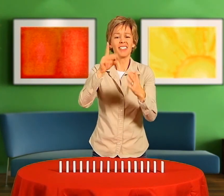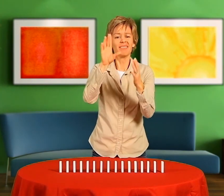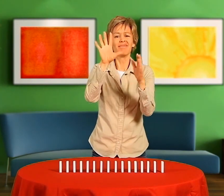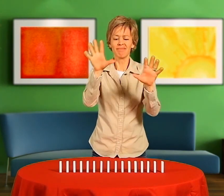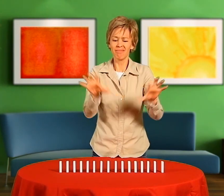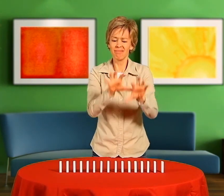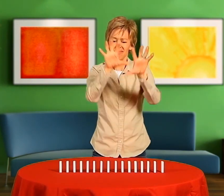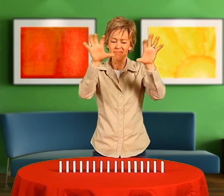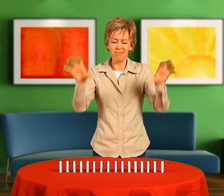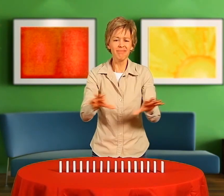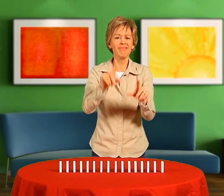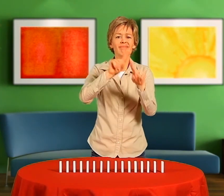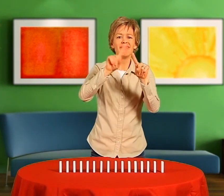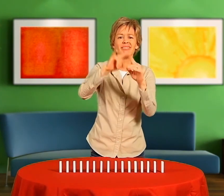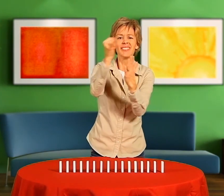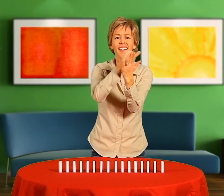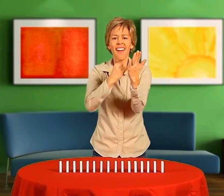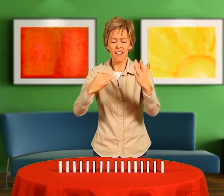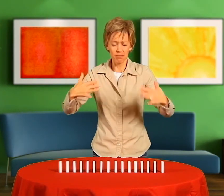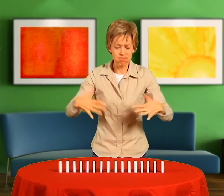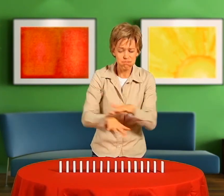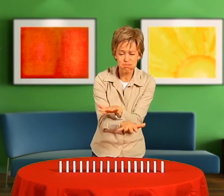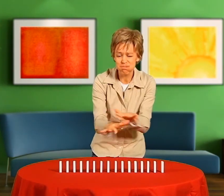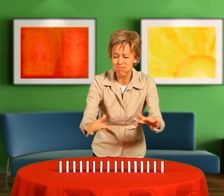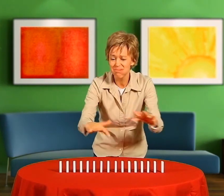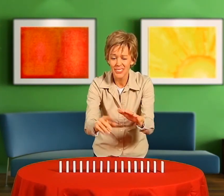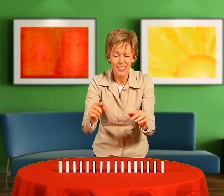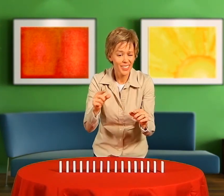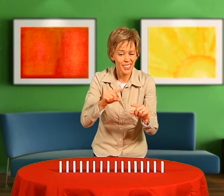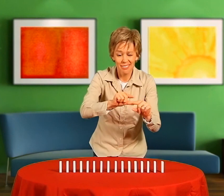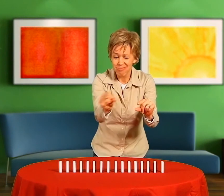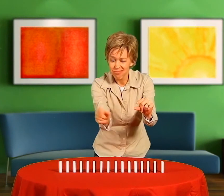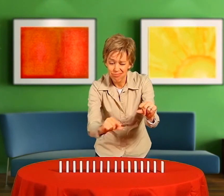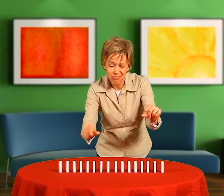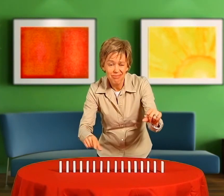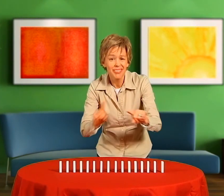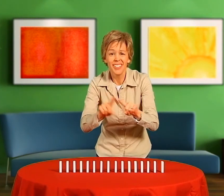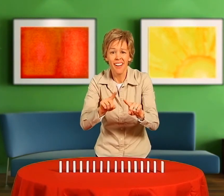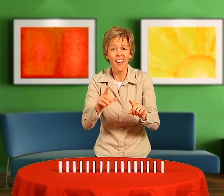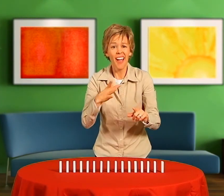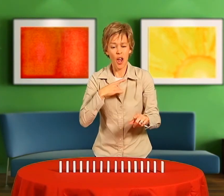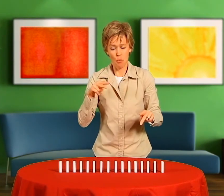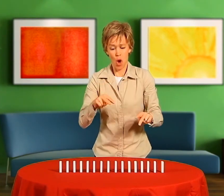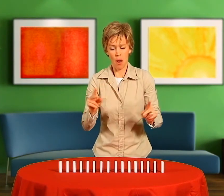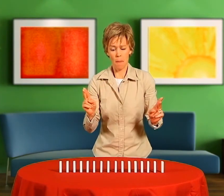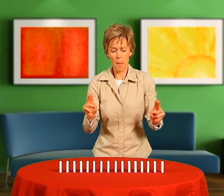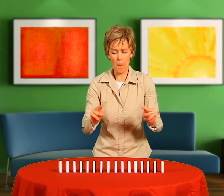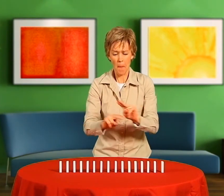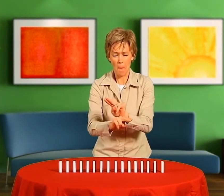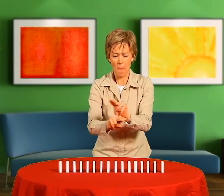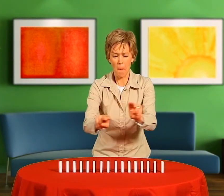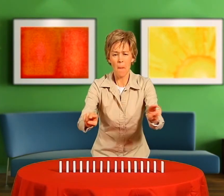THEY MAKE FANCY DESIGNS THAT ZIG ZAG AND CURVE IN AND OUT. IT'S ALL DIFFERENT.